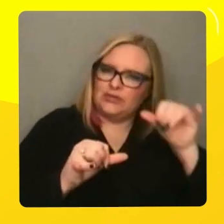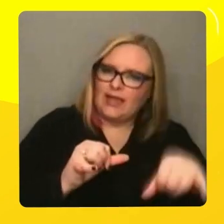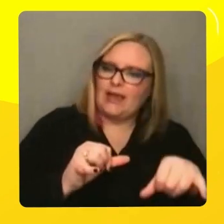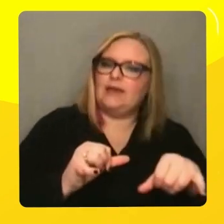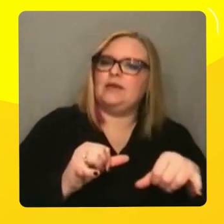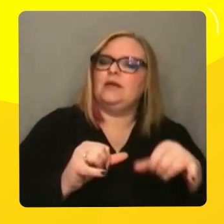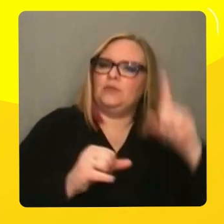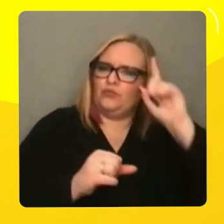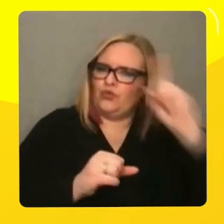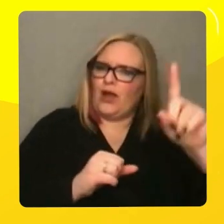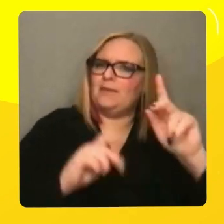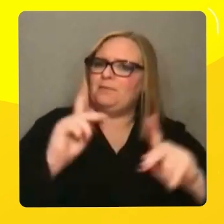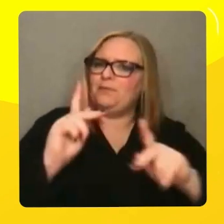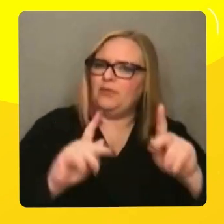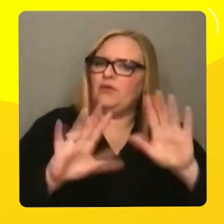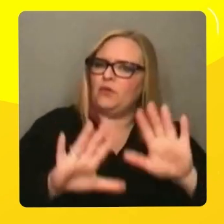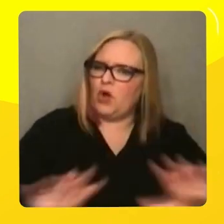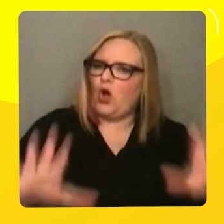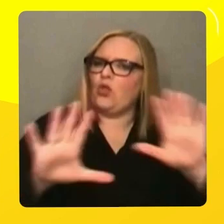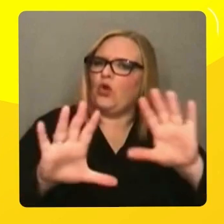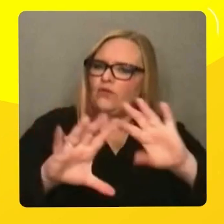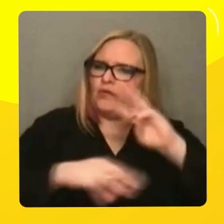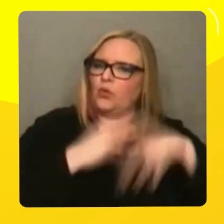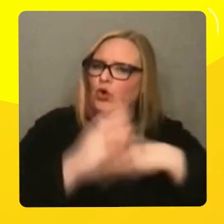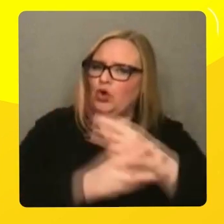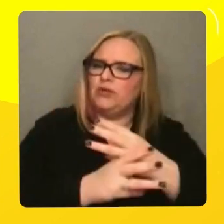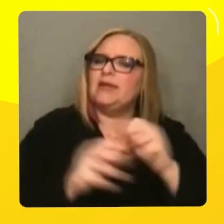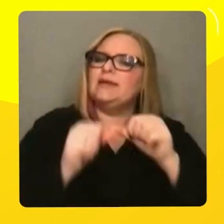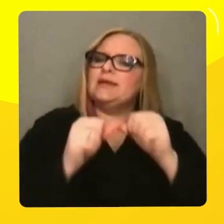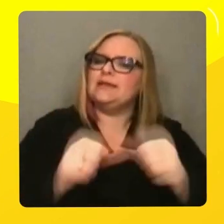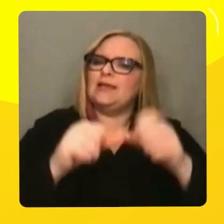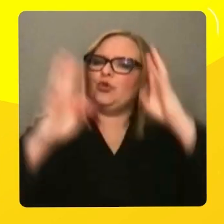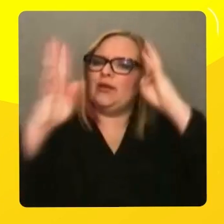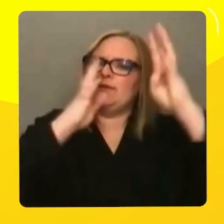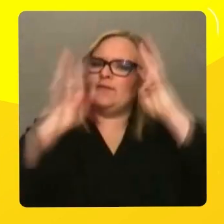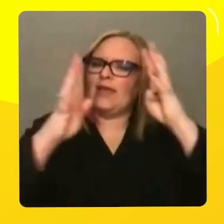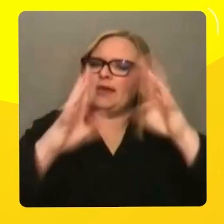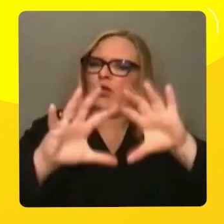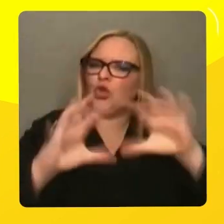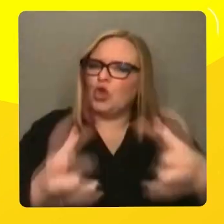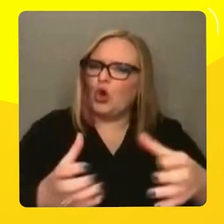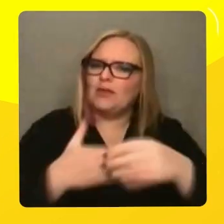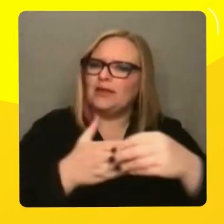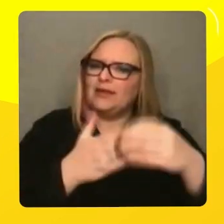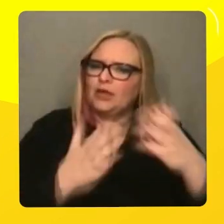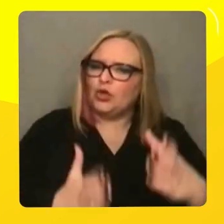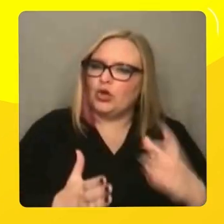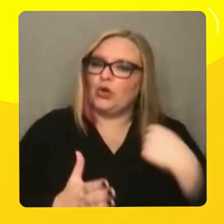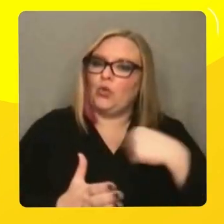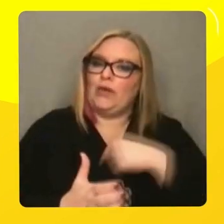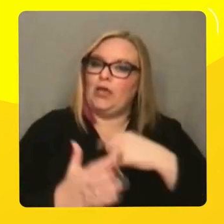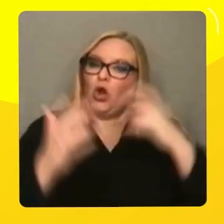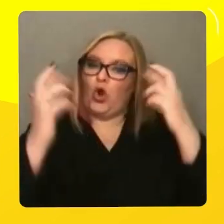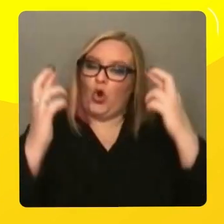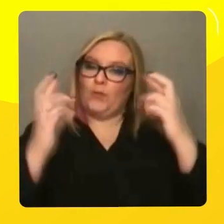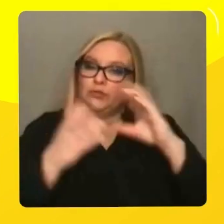around the world and to continue innovating as a global leader. We hope through our story we can inspire other companies to